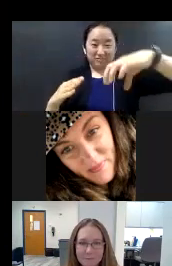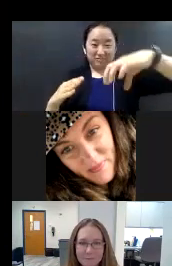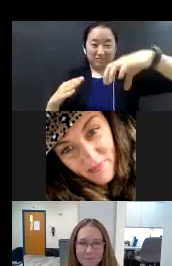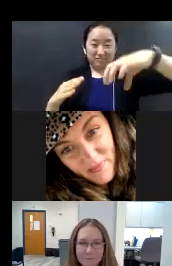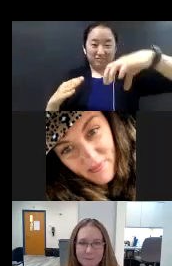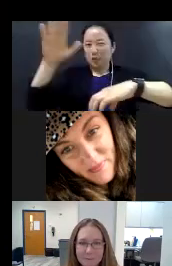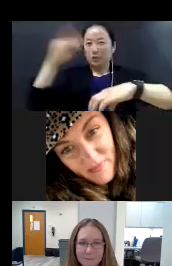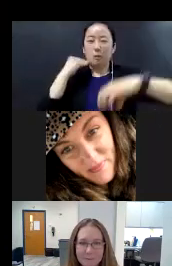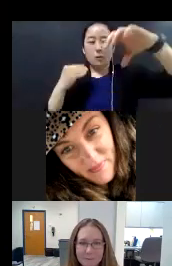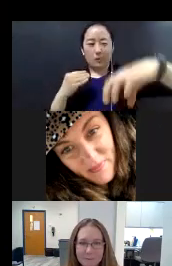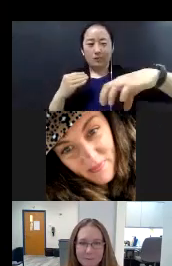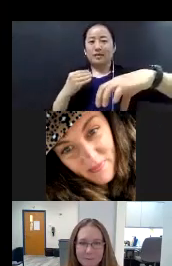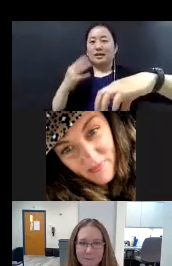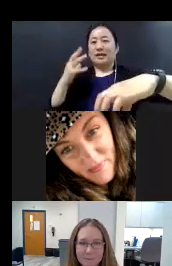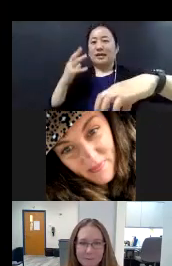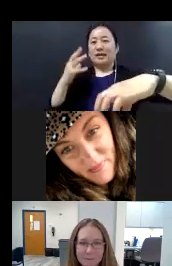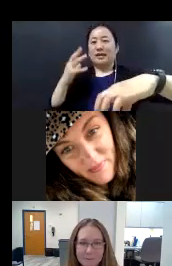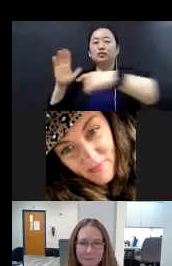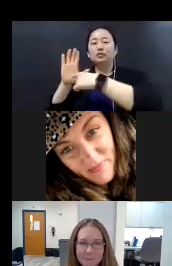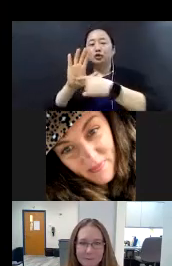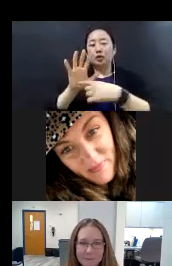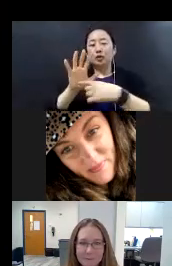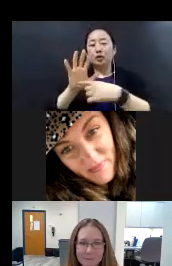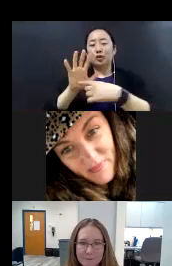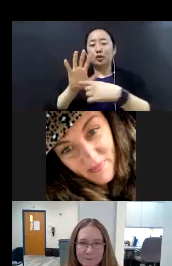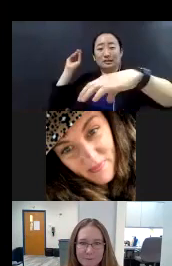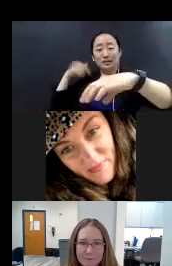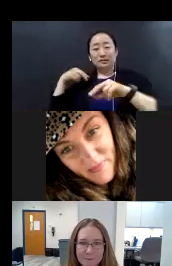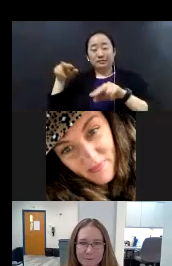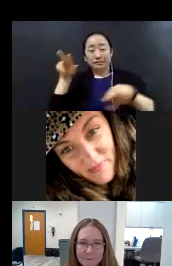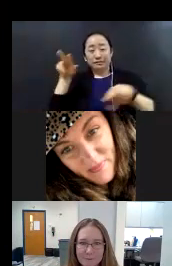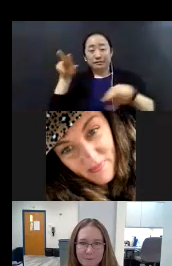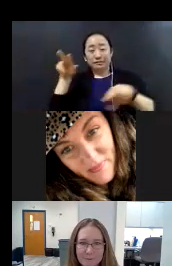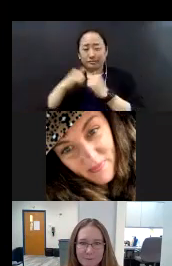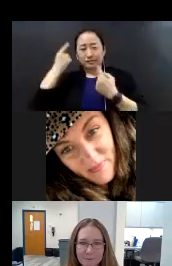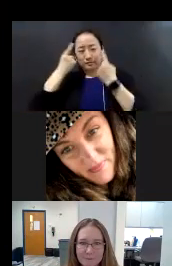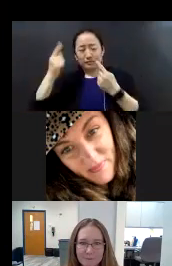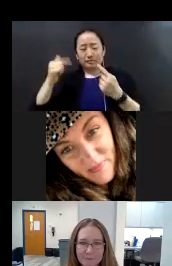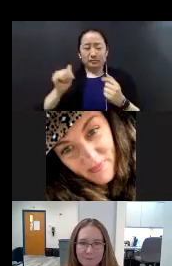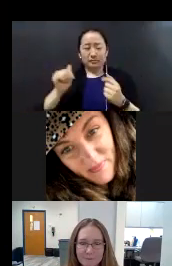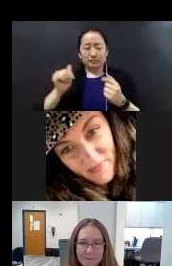HE IS SHOWING US APPROACHES FROM THE EXTERIOR. IF HE HAS A WHEELCHAIR, WHAT WOULD BE THE MOST